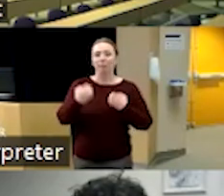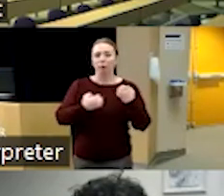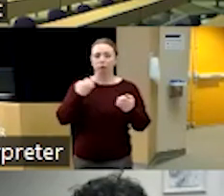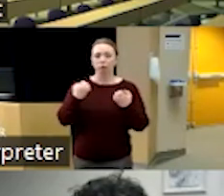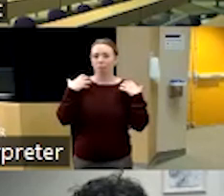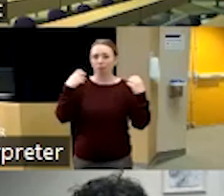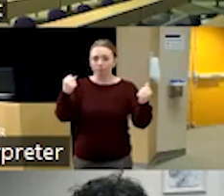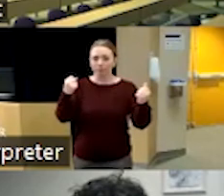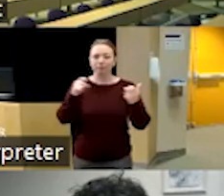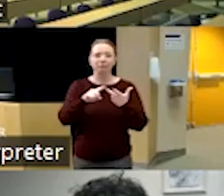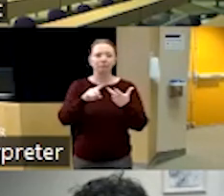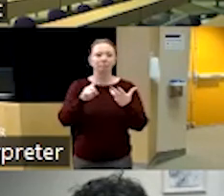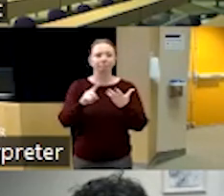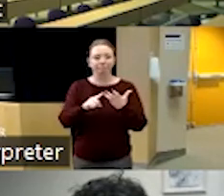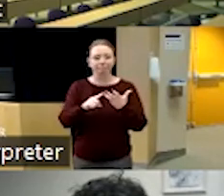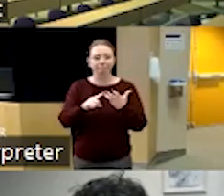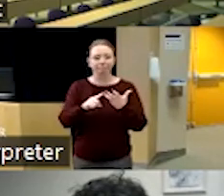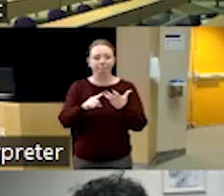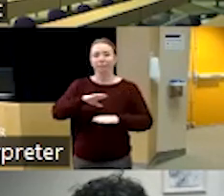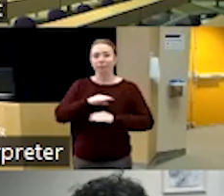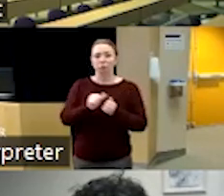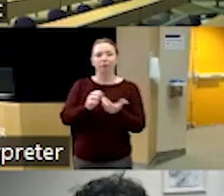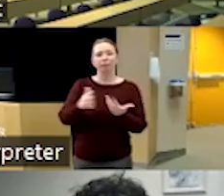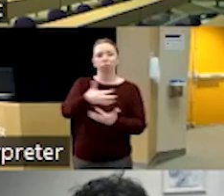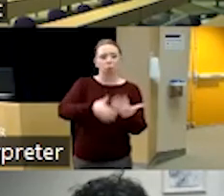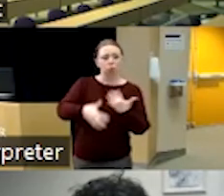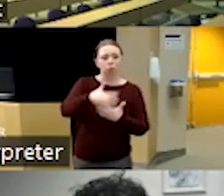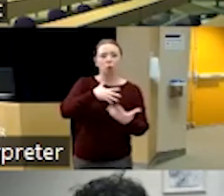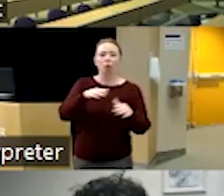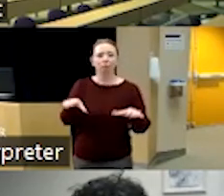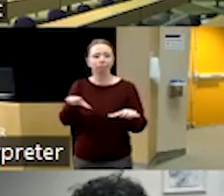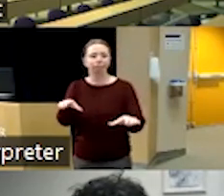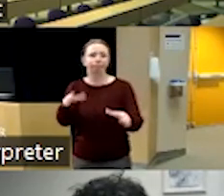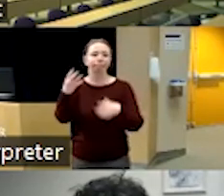um the number four set of satisfaction with social roles and activities as well as productivity